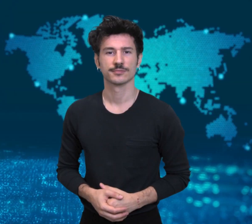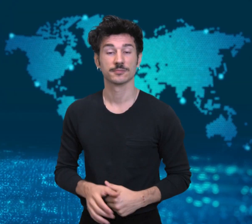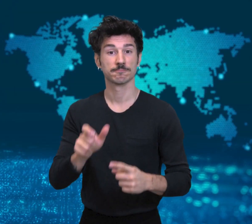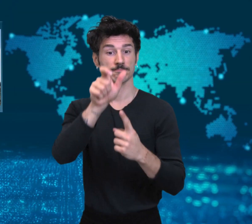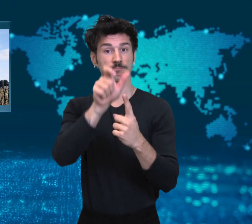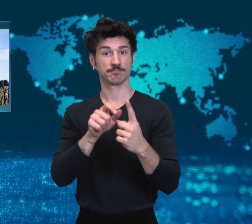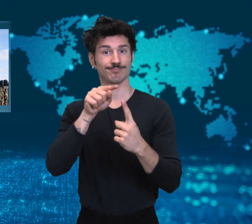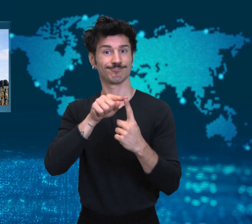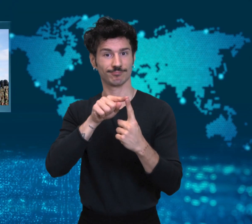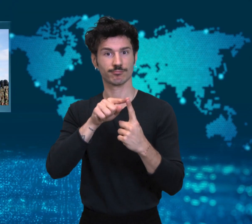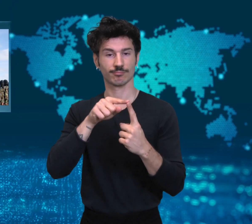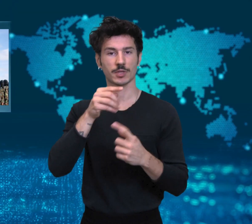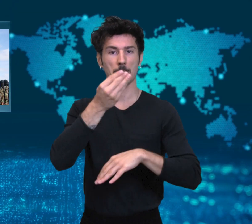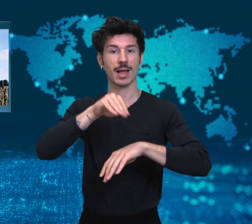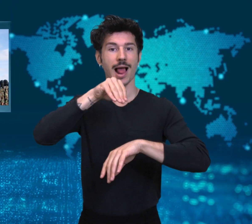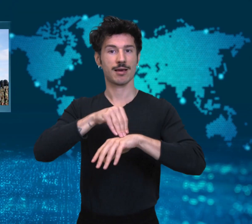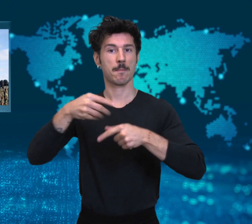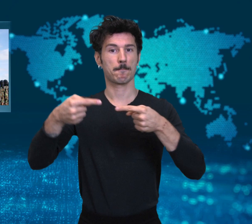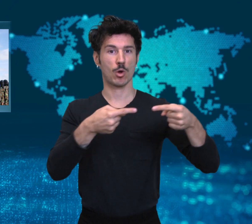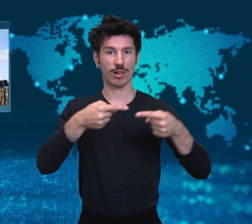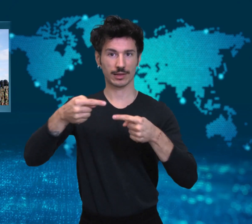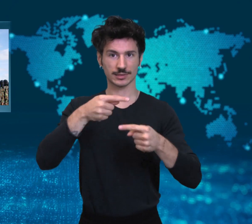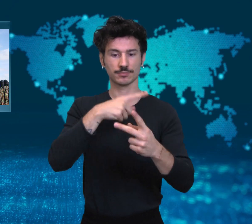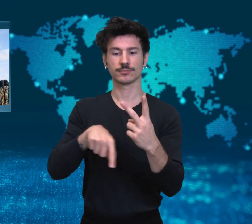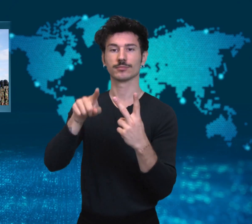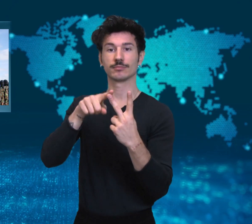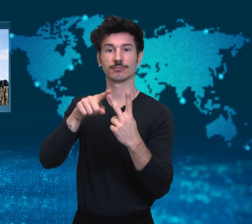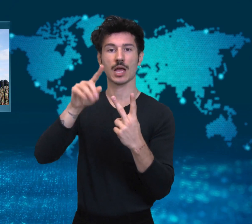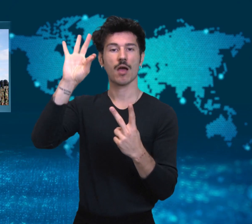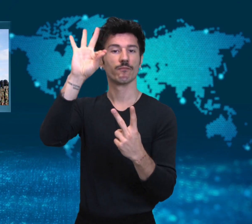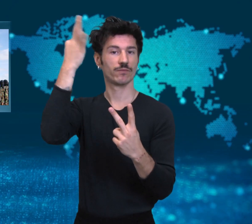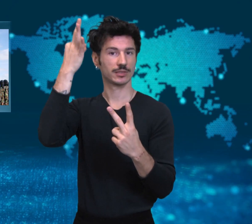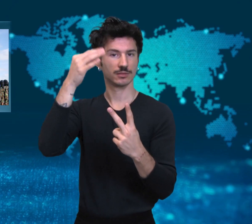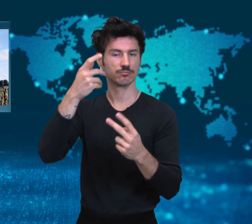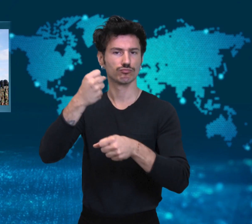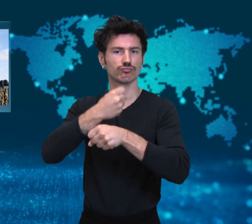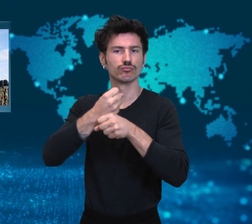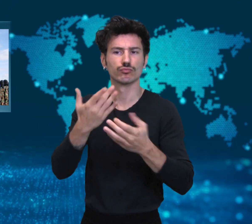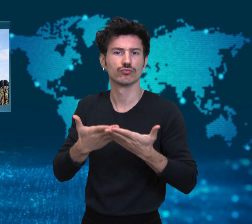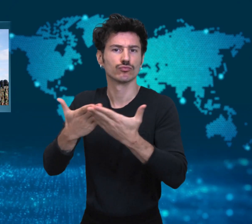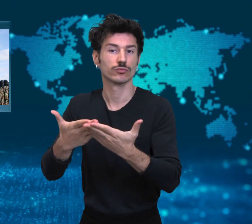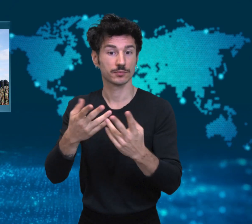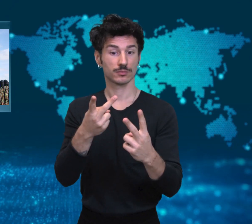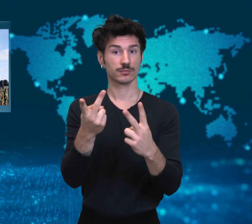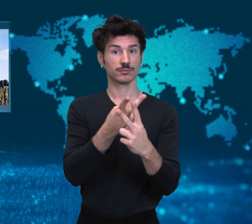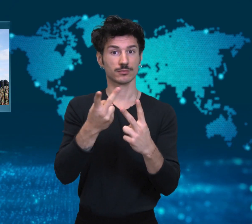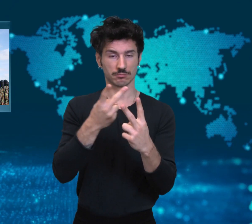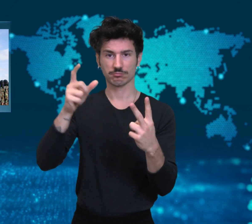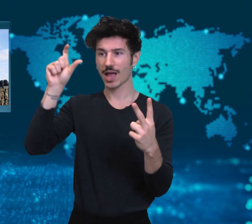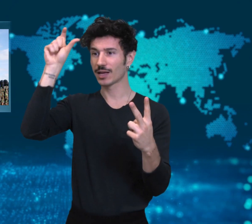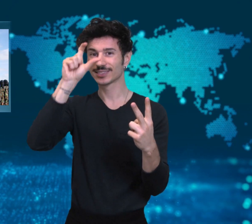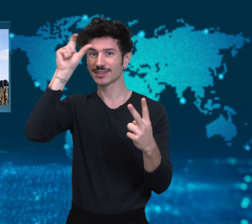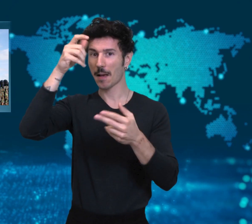[Alessio]: A Malian politician and a French aid worker imprisoned by